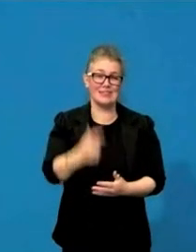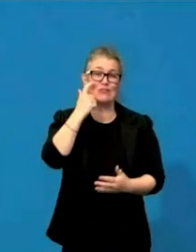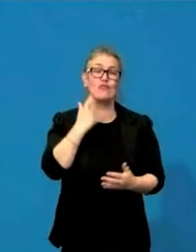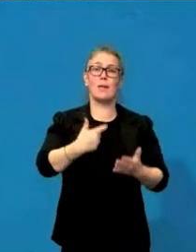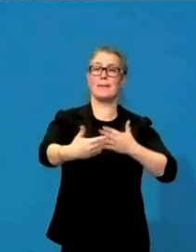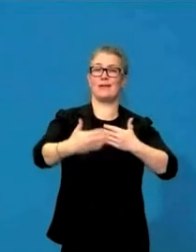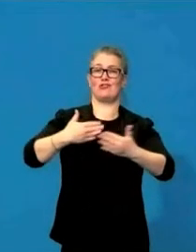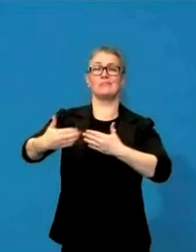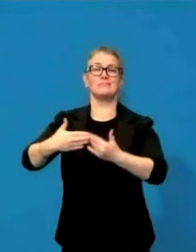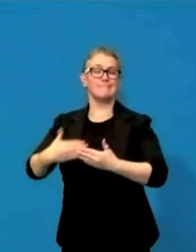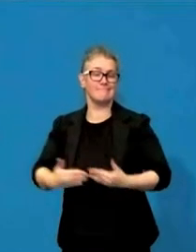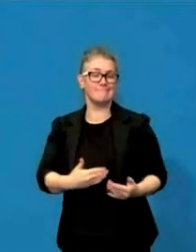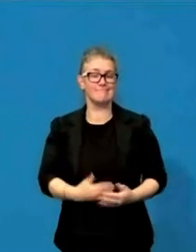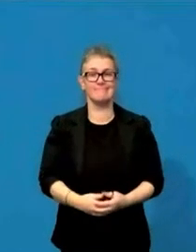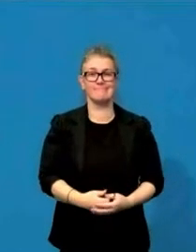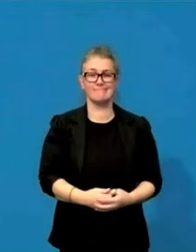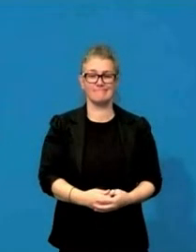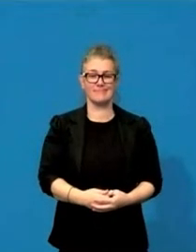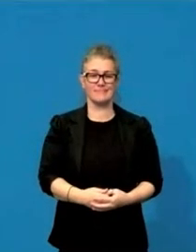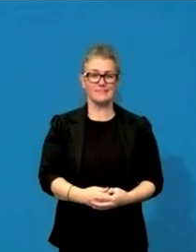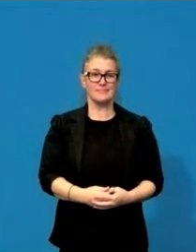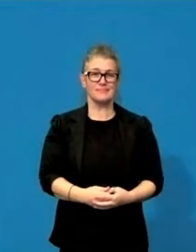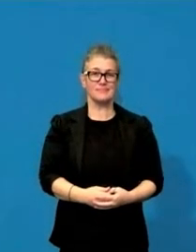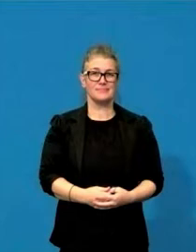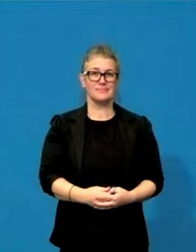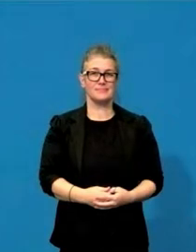And you and Geoff have been together for 30 years.